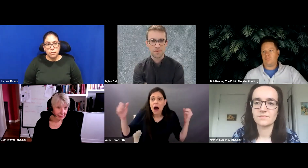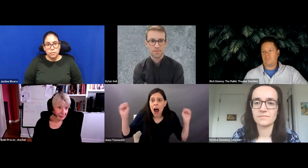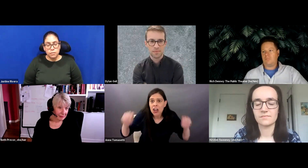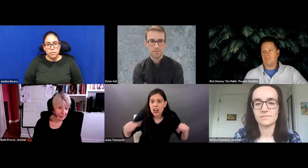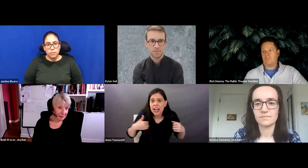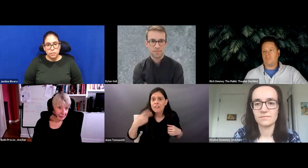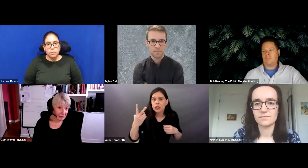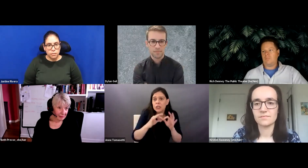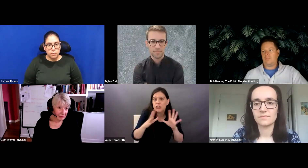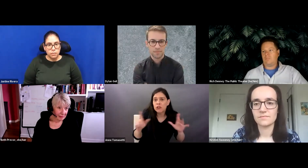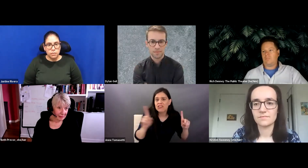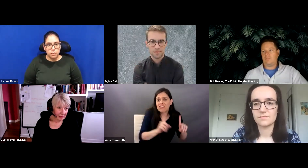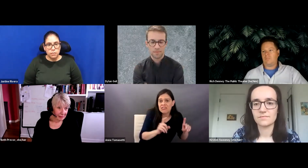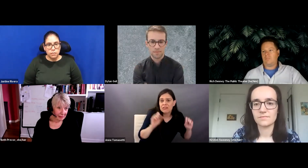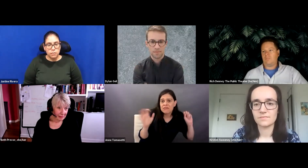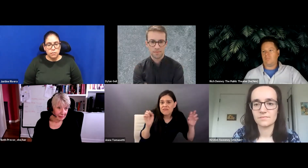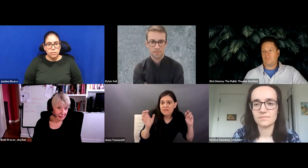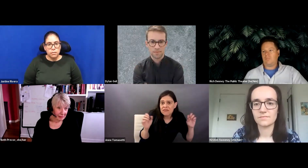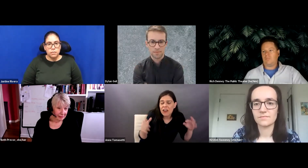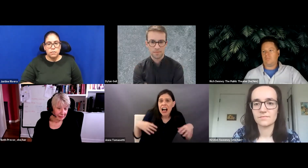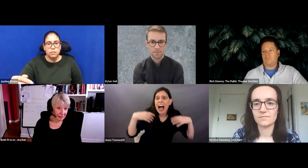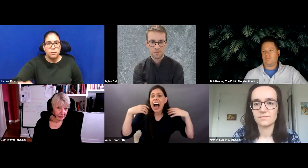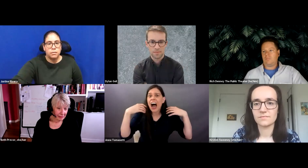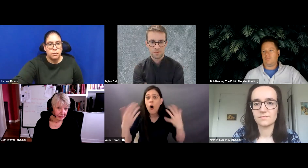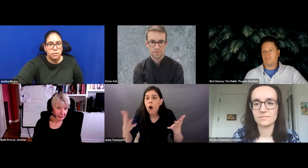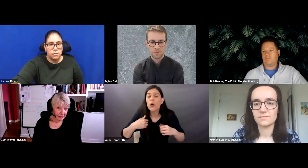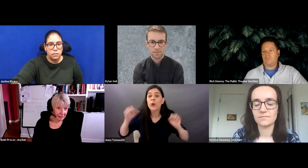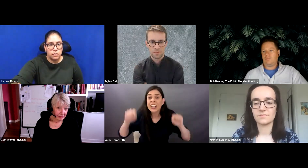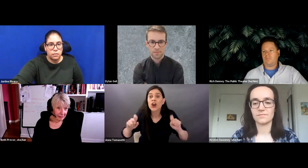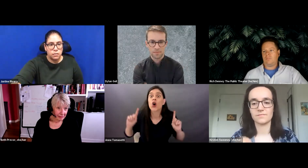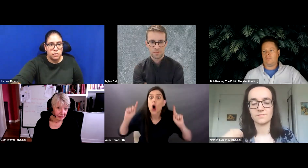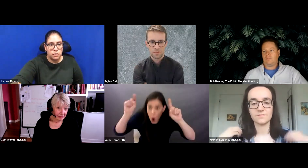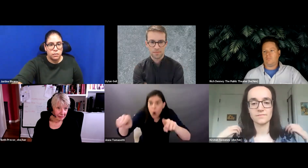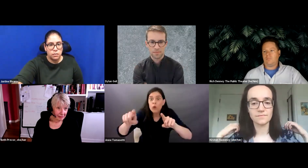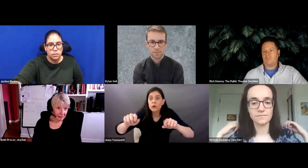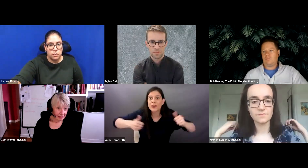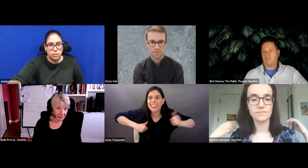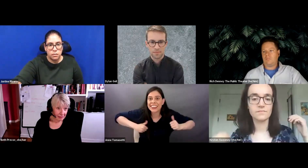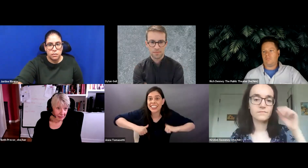picture in picture again. I think maybe two interpreters could be next to each other if there was a dialogue, or we